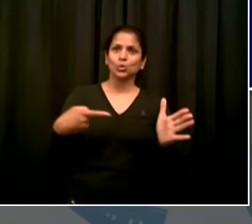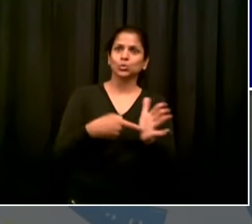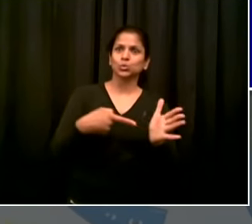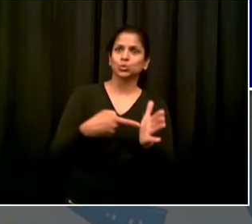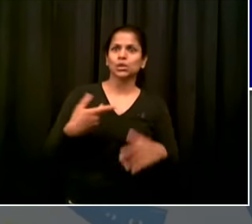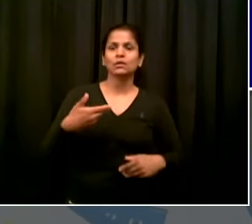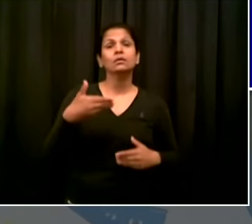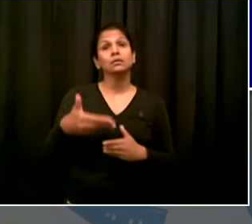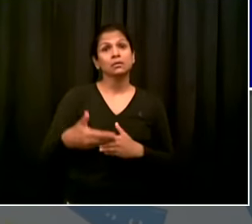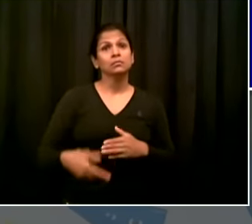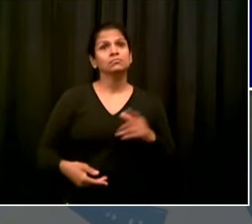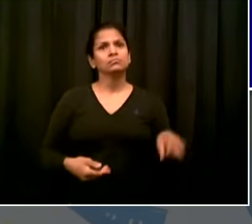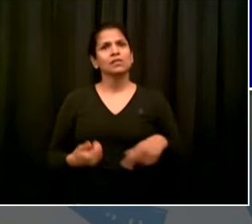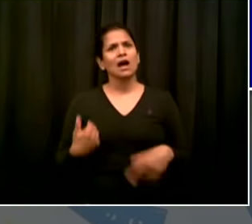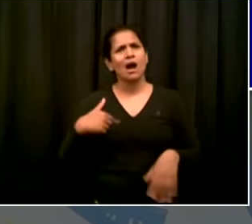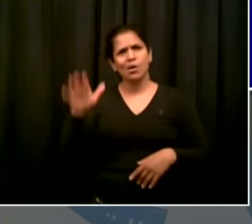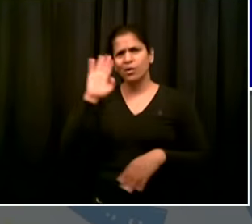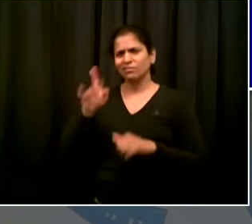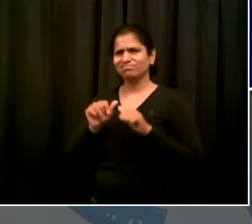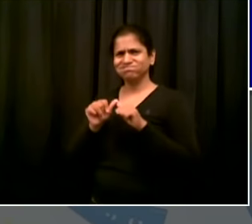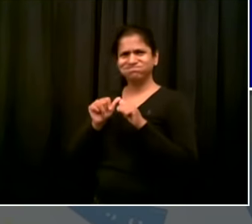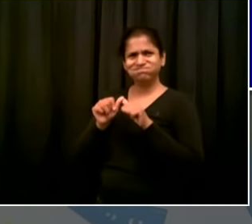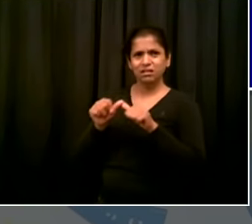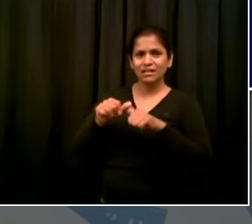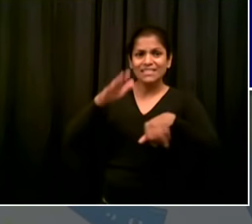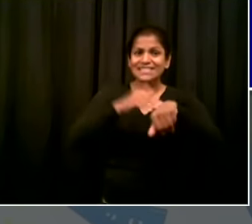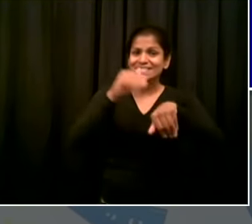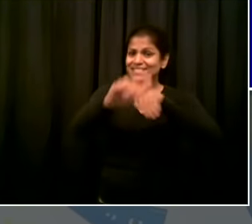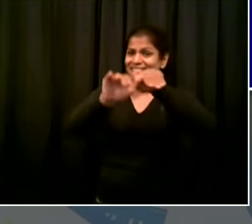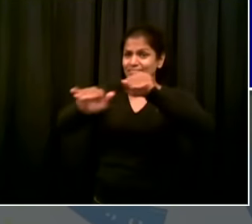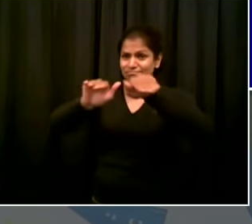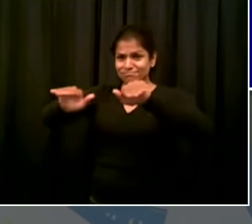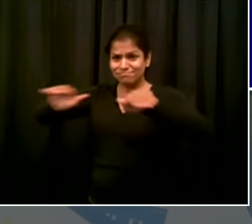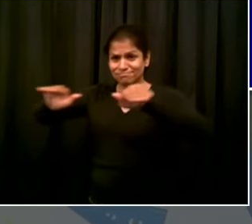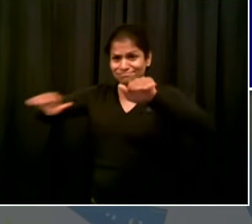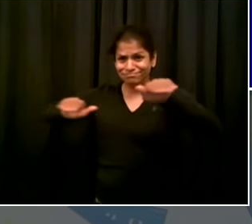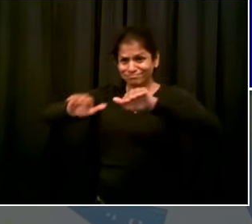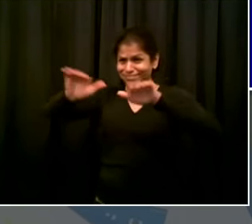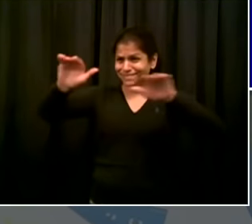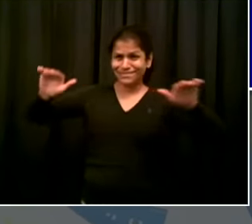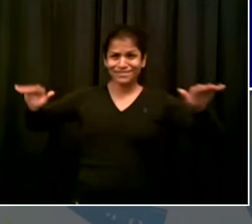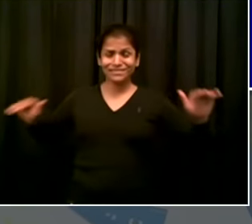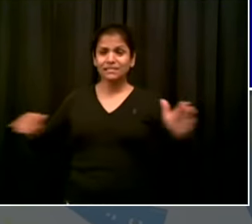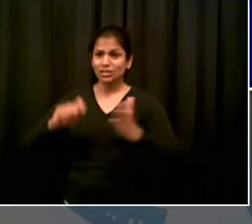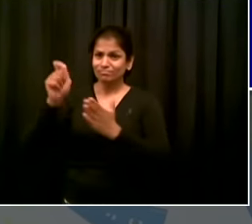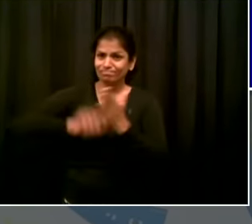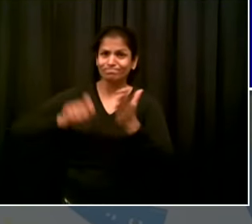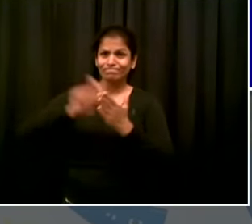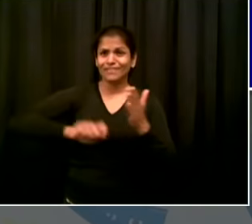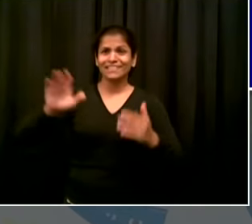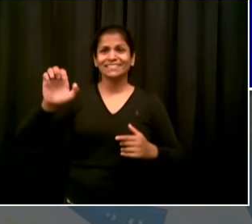TOPIC WHERE THERE IS SOME REAL LACK OF CLARITY BECAUSE OF WHAT IS HAPENPING ON THE TRL ALEVEL. THE CENSUS. WE HAVE OUR